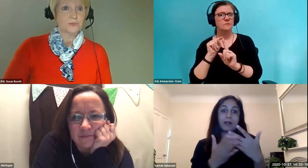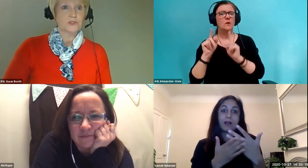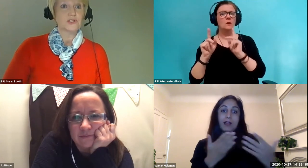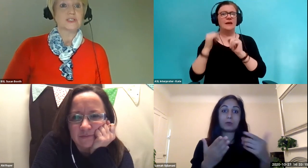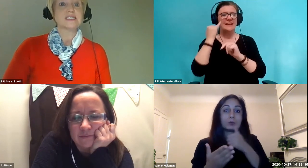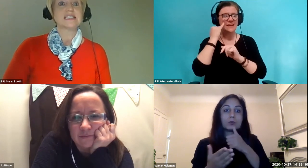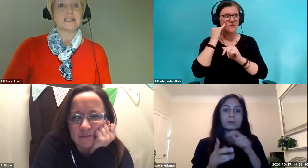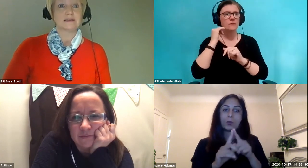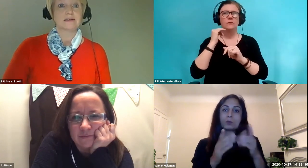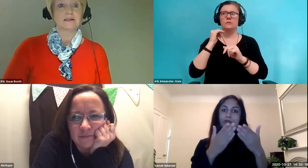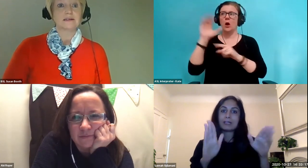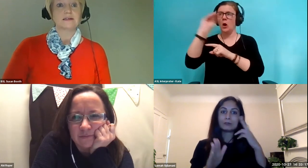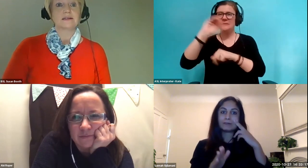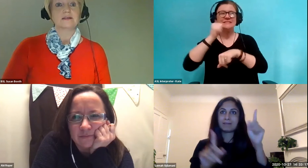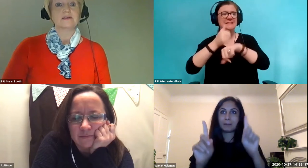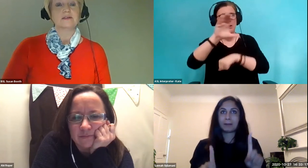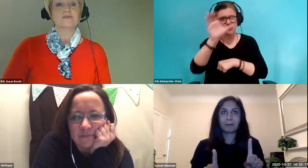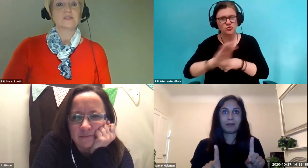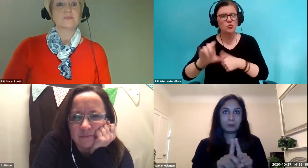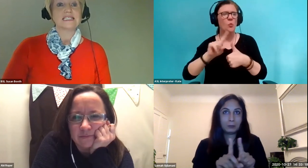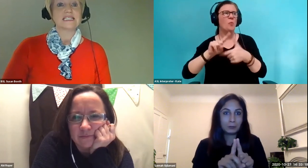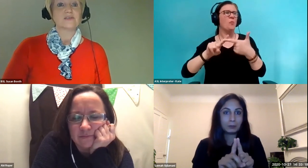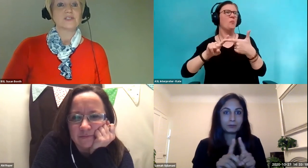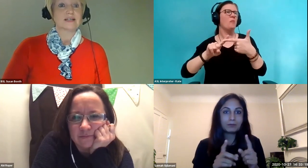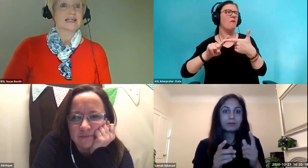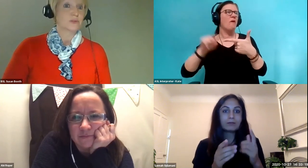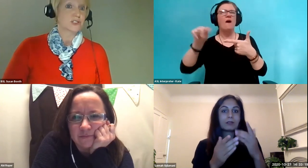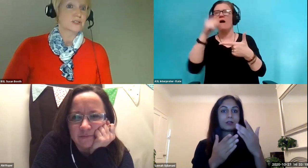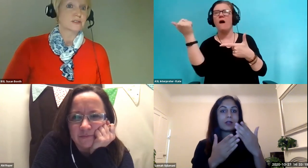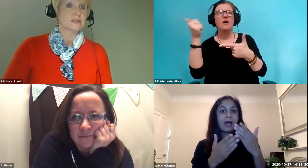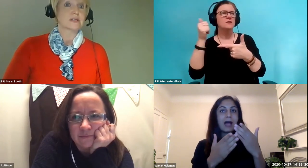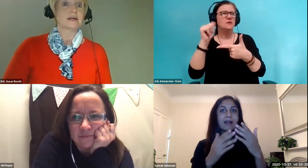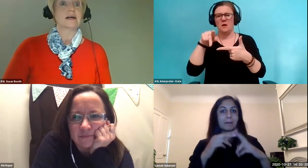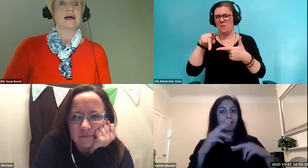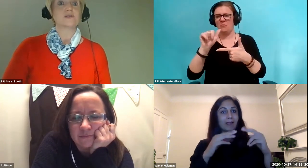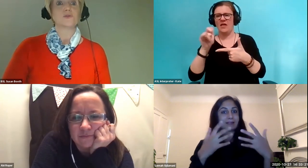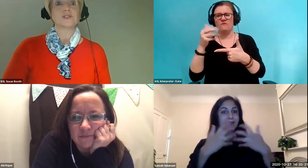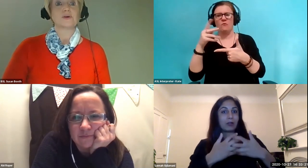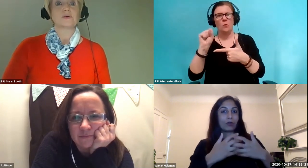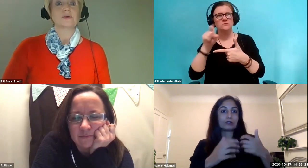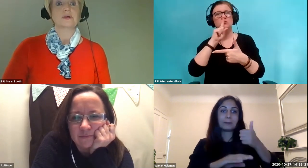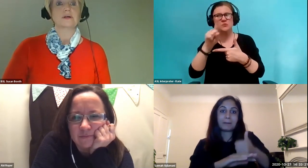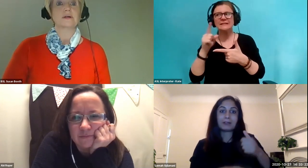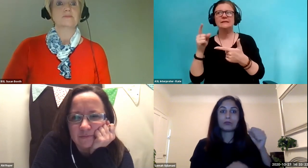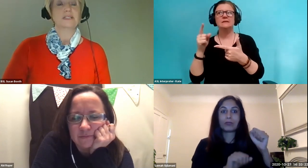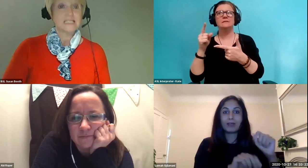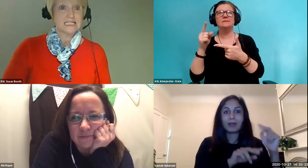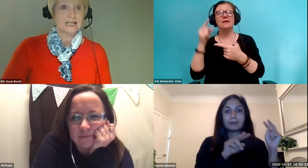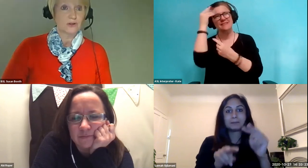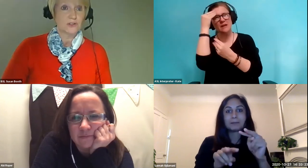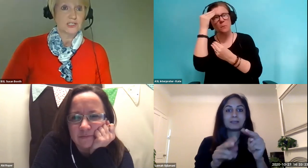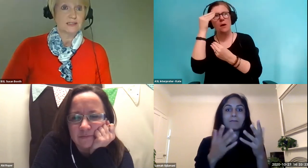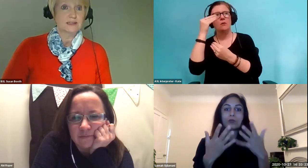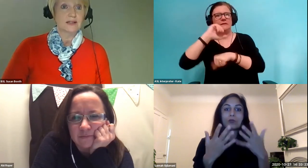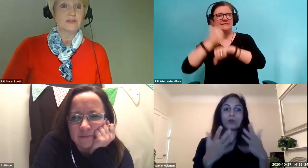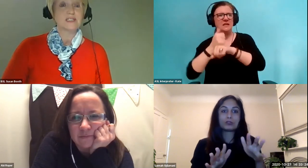could consider visibility of sign language users and also building technology that is